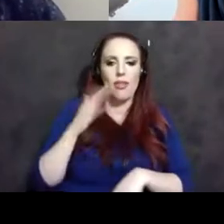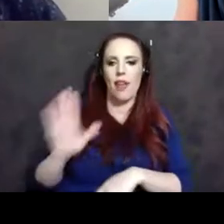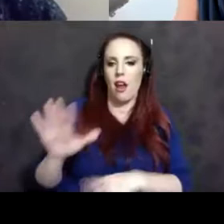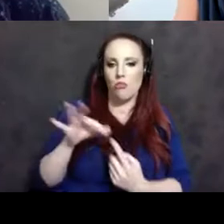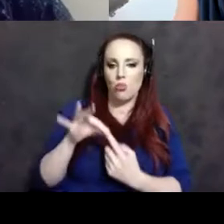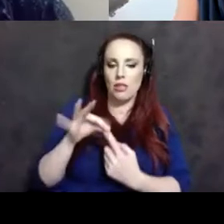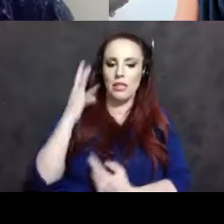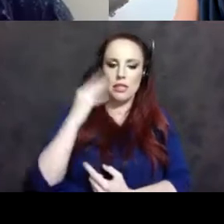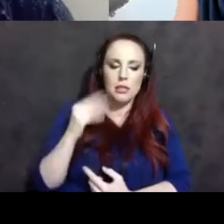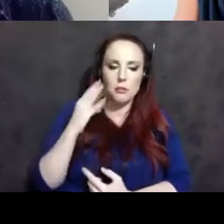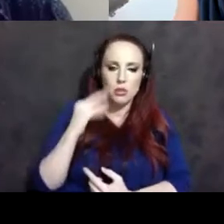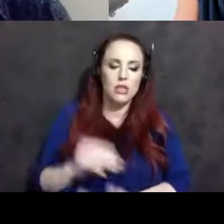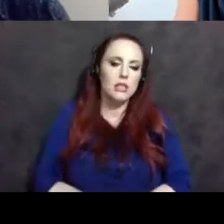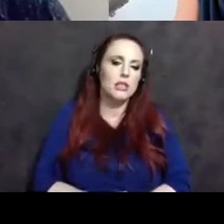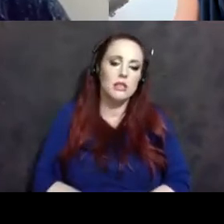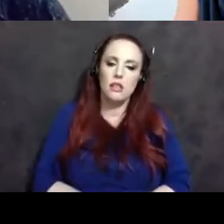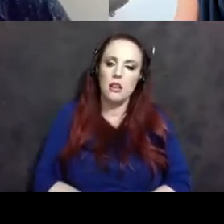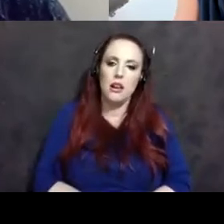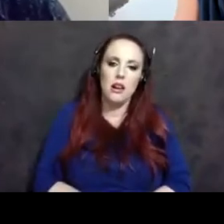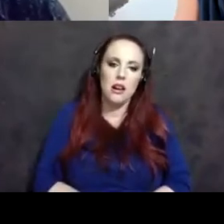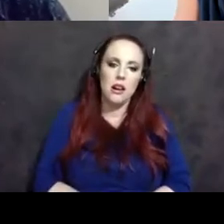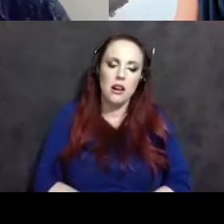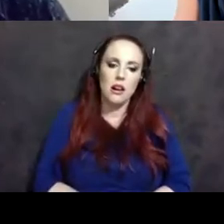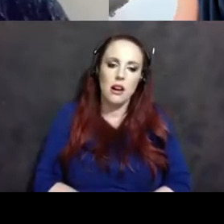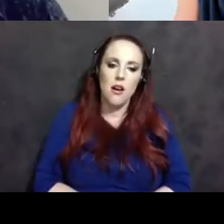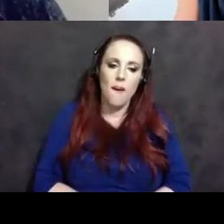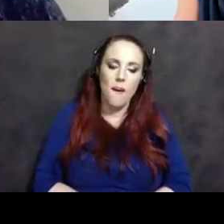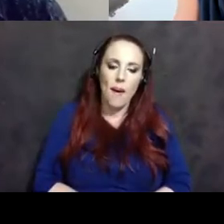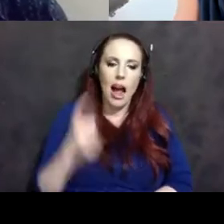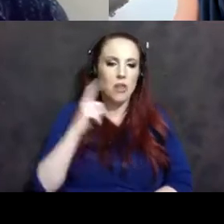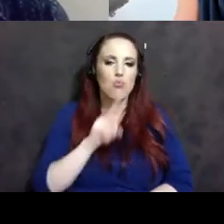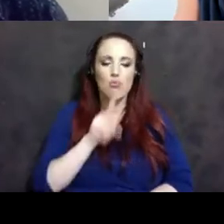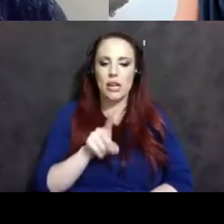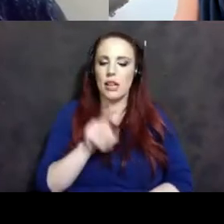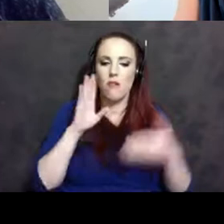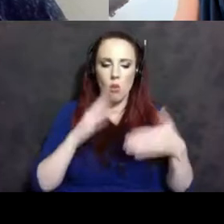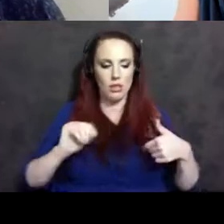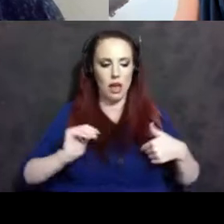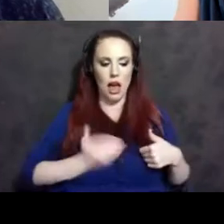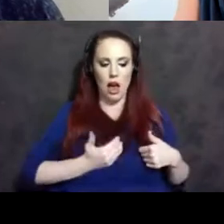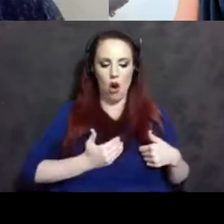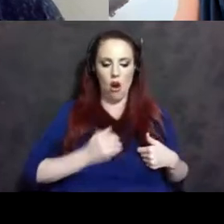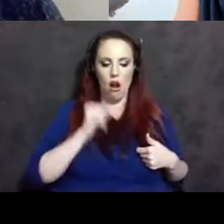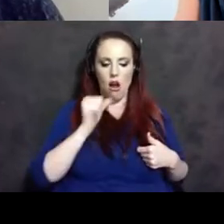And, I think this is all about our own discomfort of giving up space.